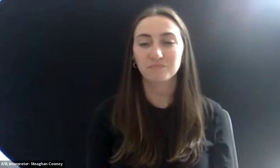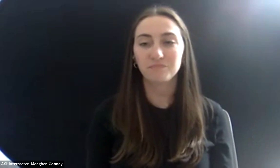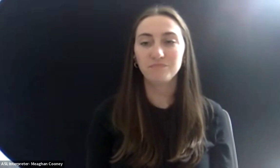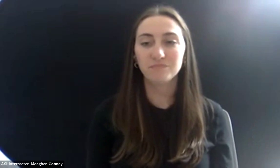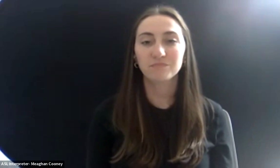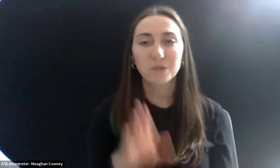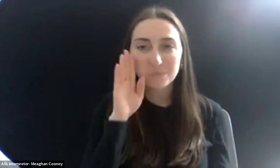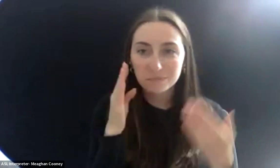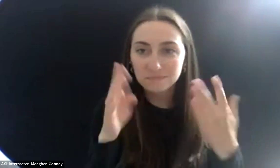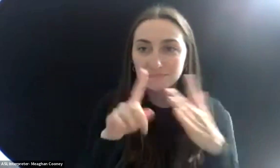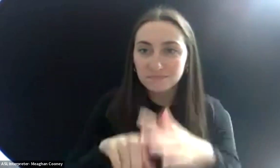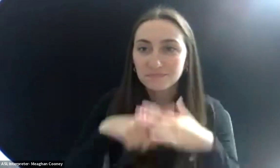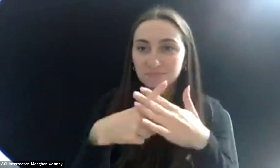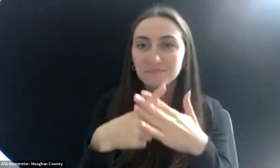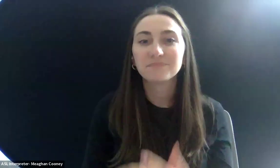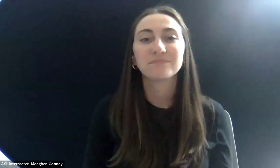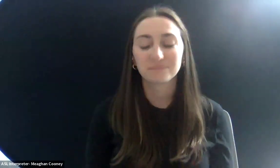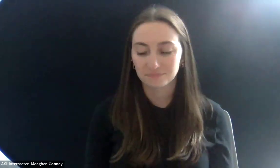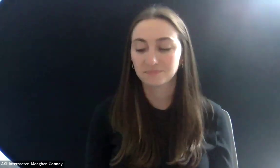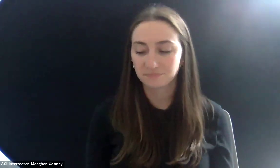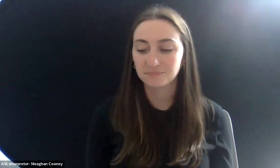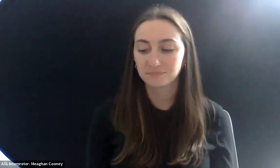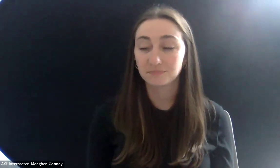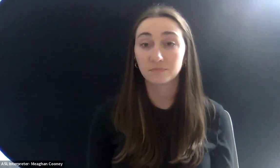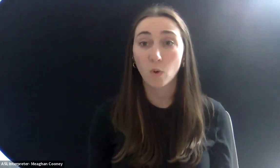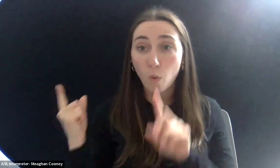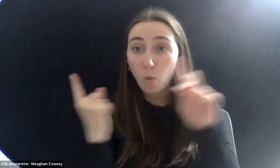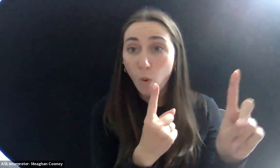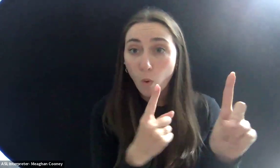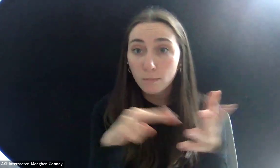So as I indicated the the purpose of the meeting today is